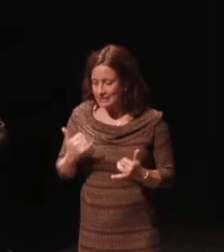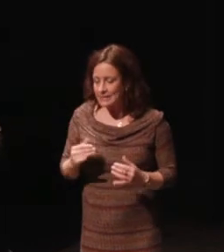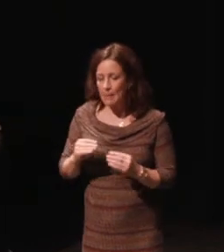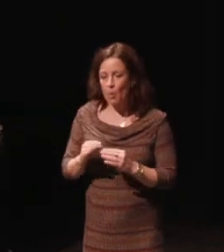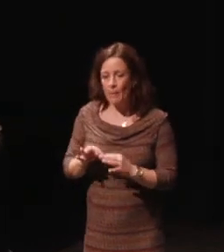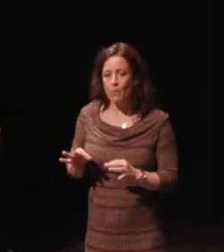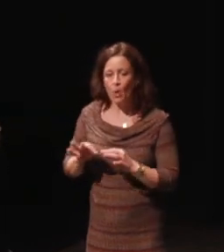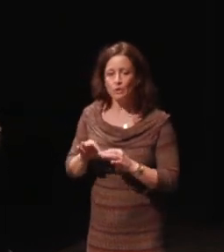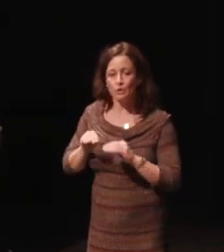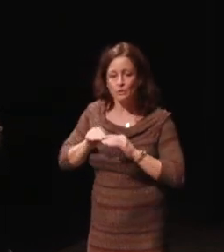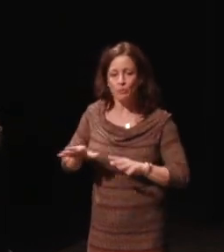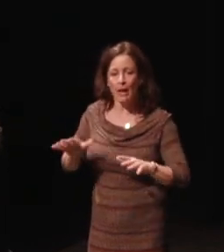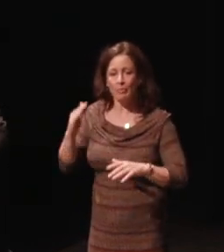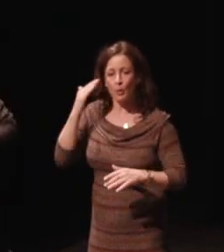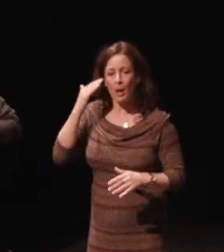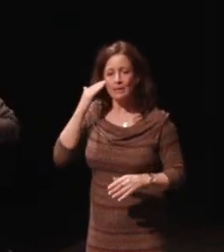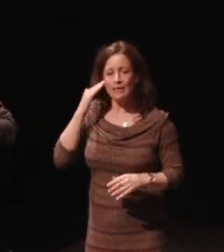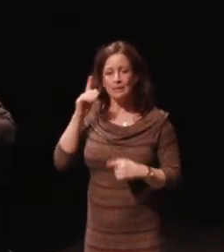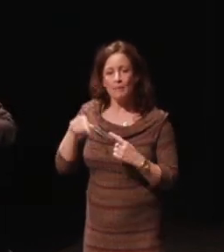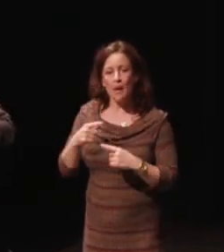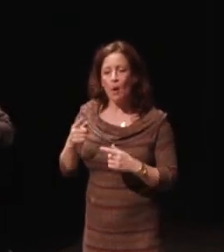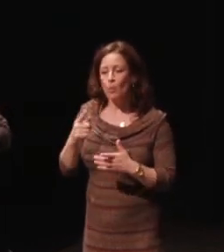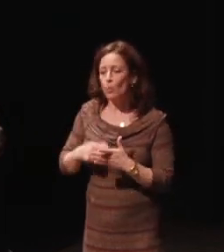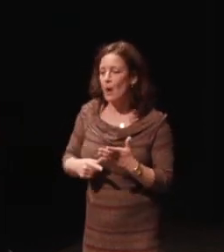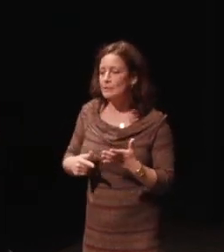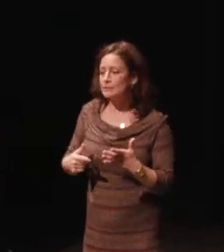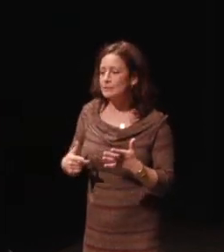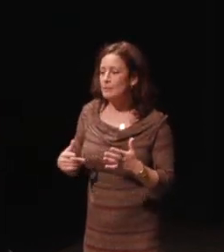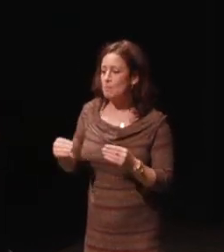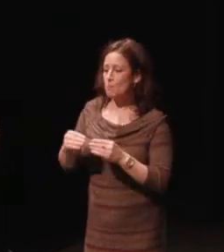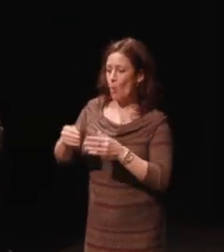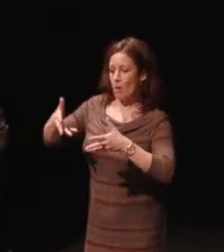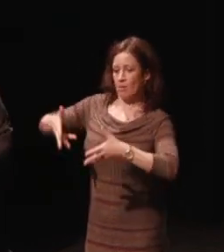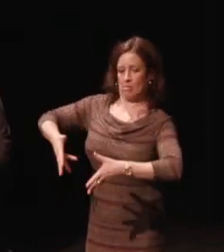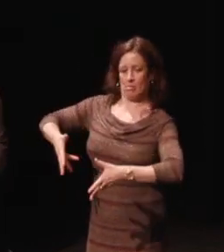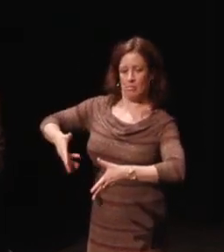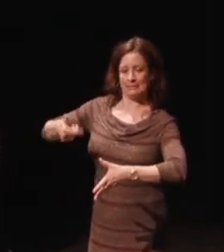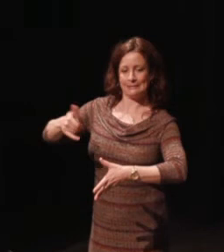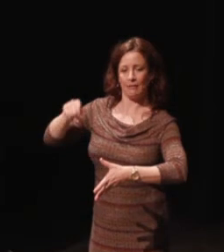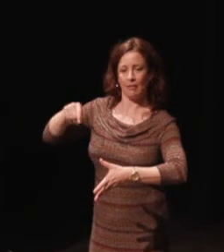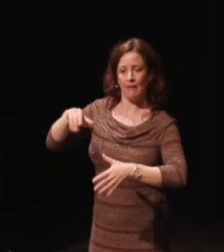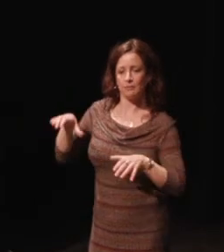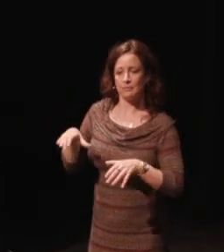the awareness of what more can be done.